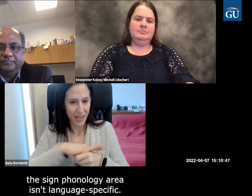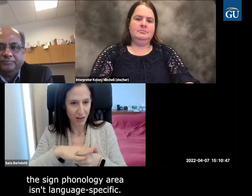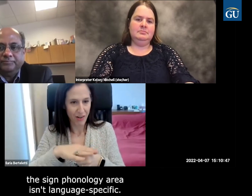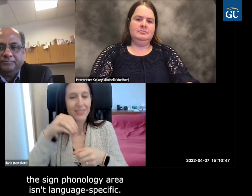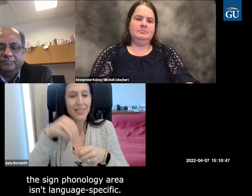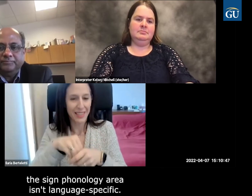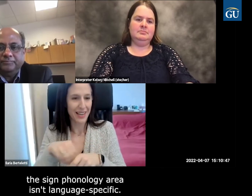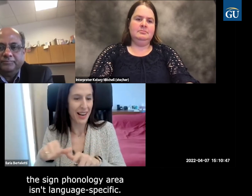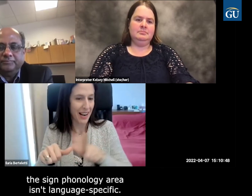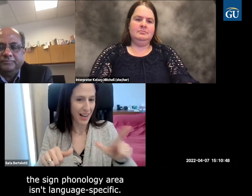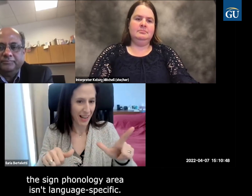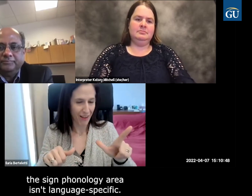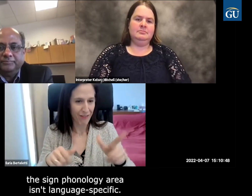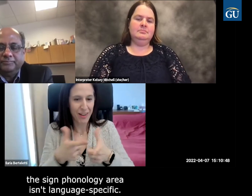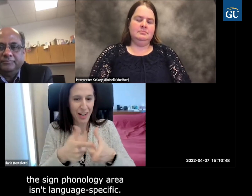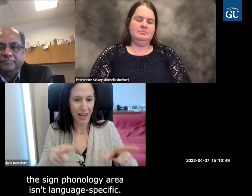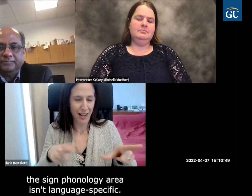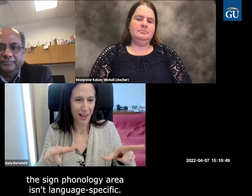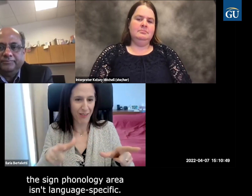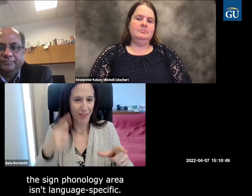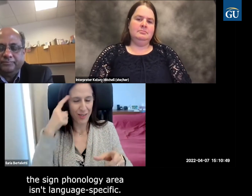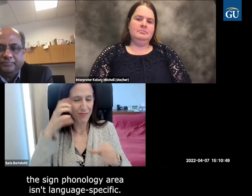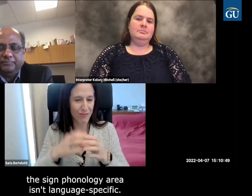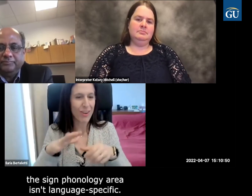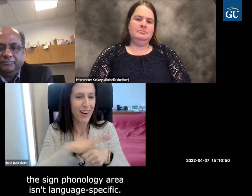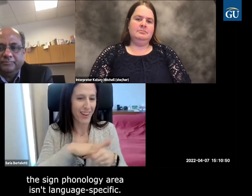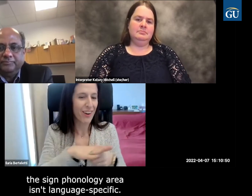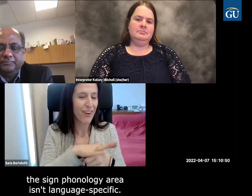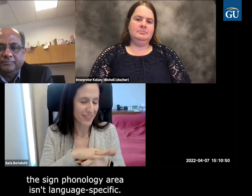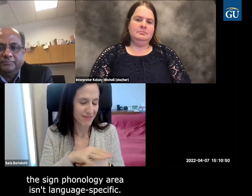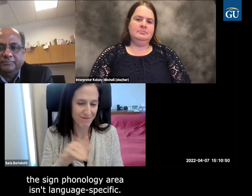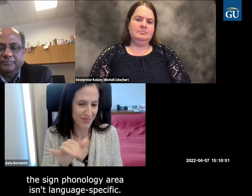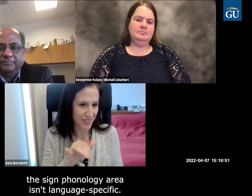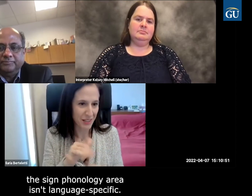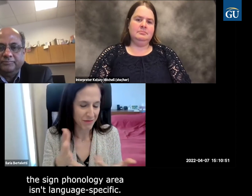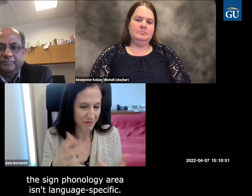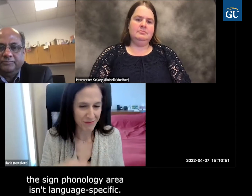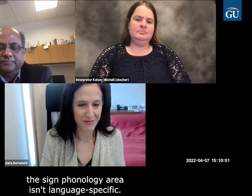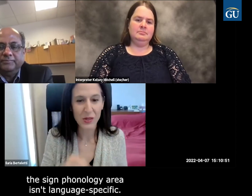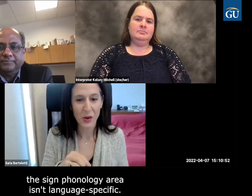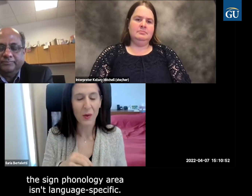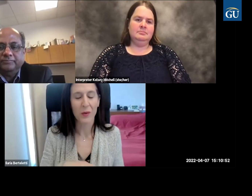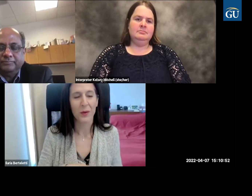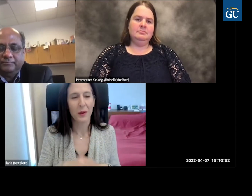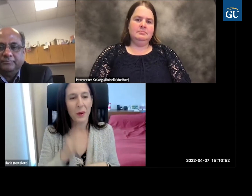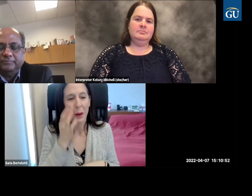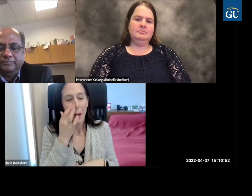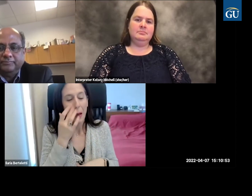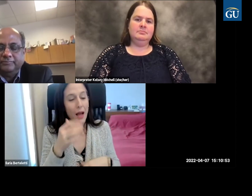the sine phenology area isn't language specific